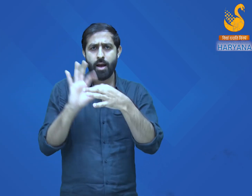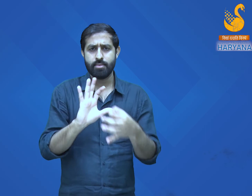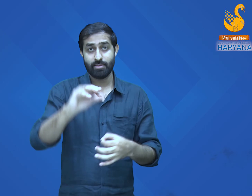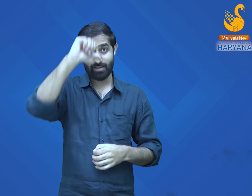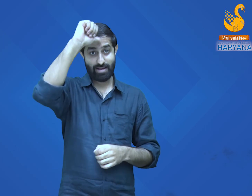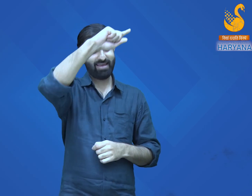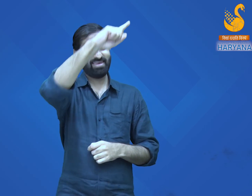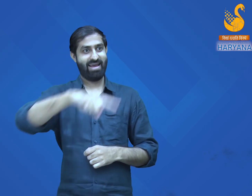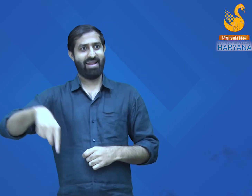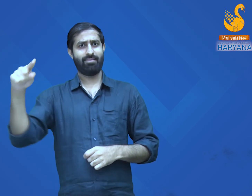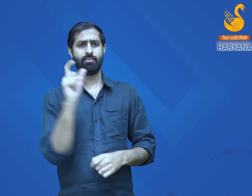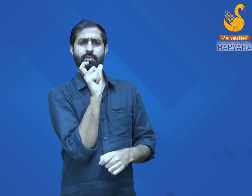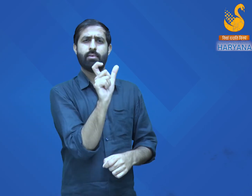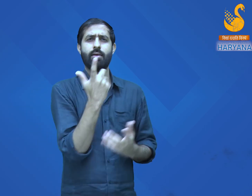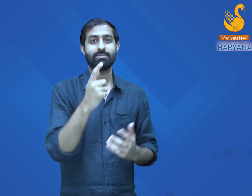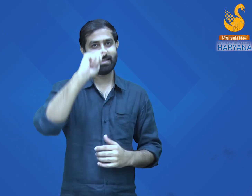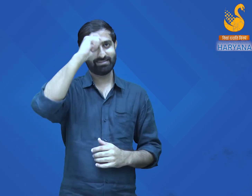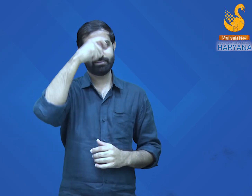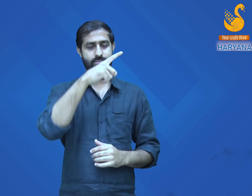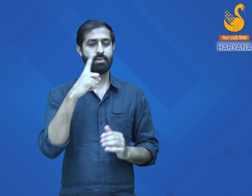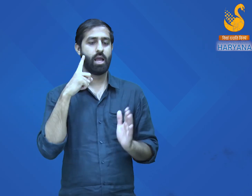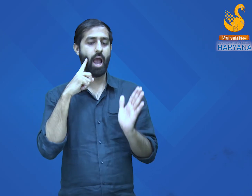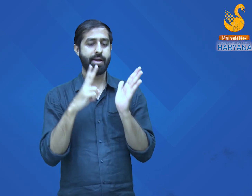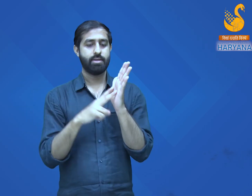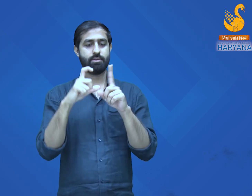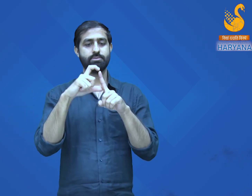The english name of our country is India